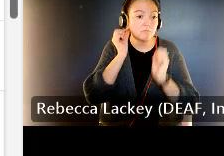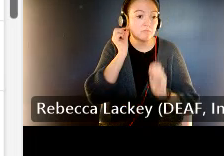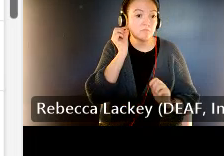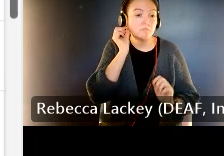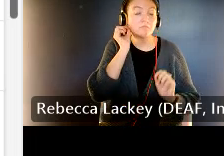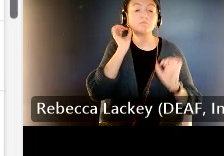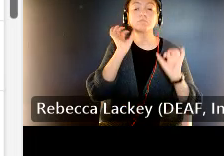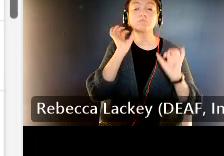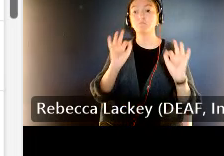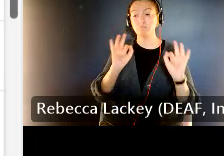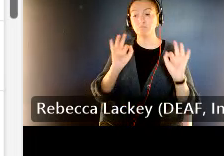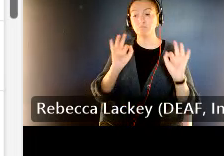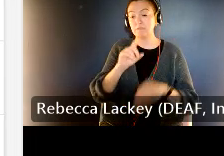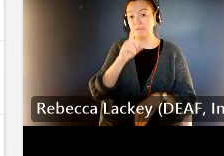So that is the central area.